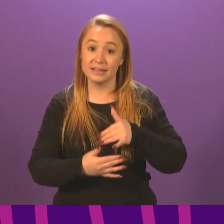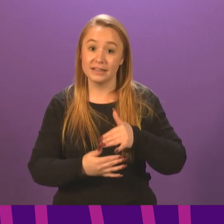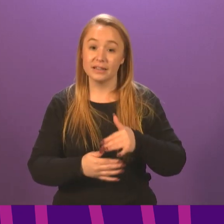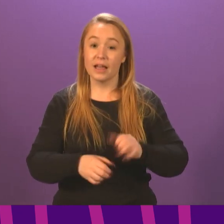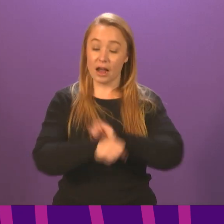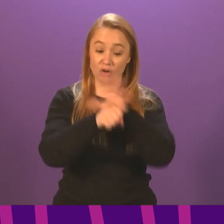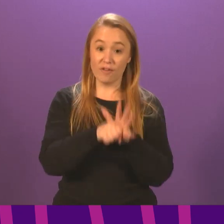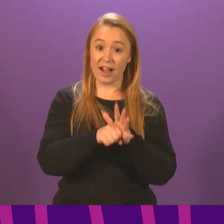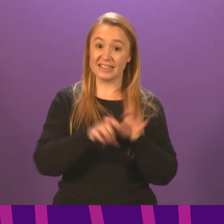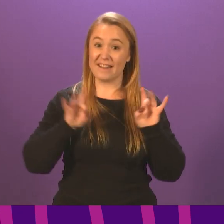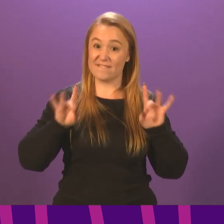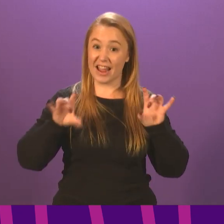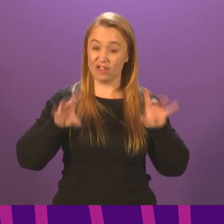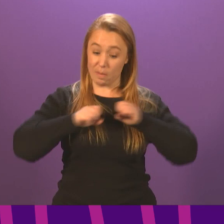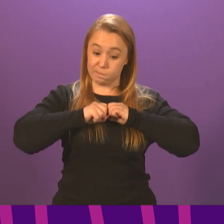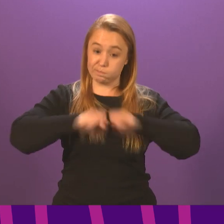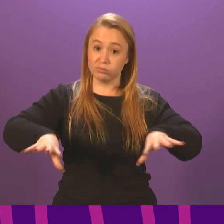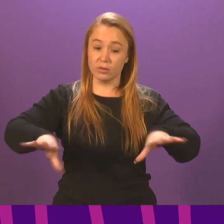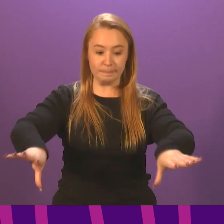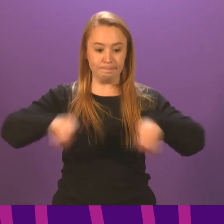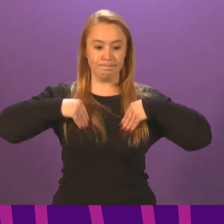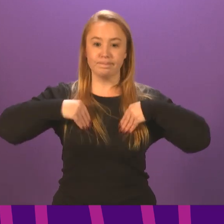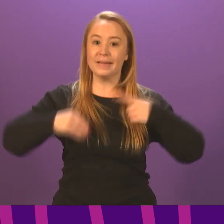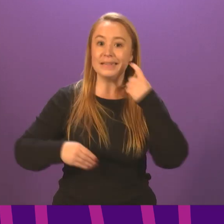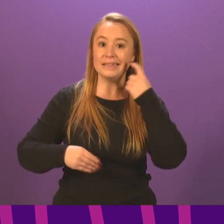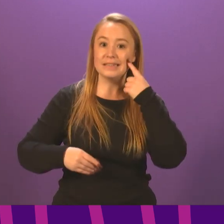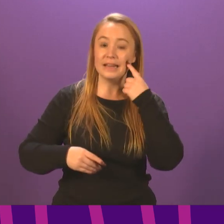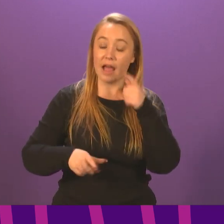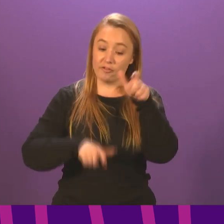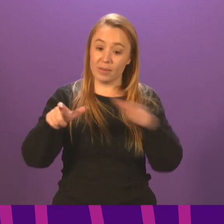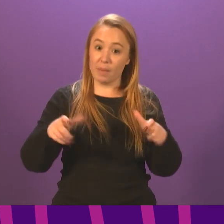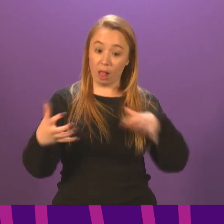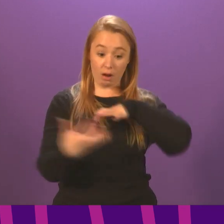virus, which the scientists tell us spreads when people come together and give it the